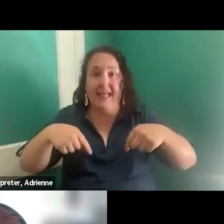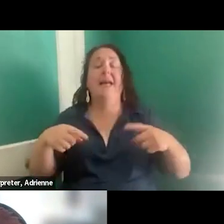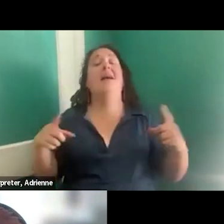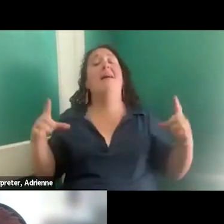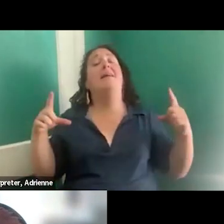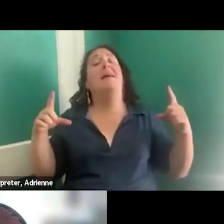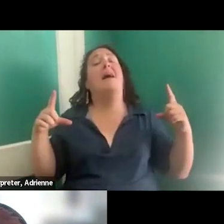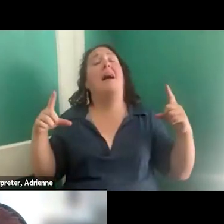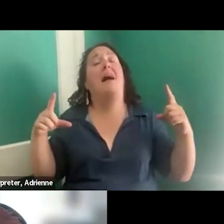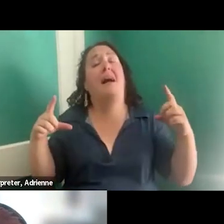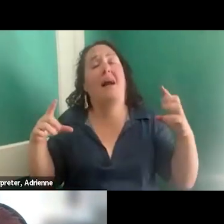Next slide.